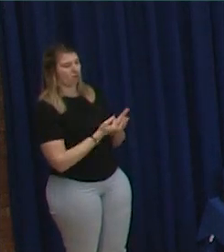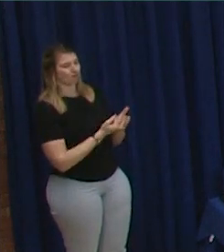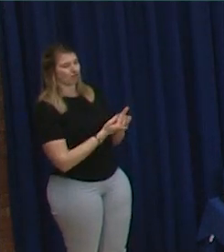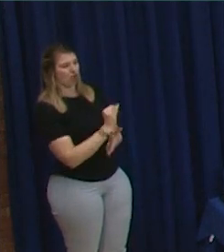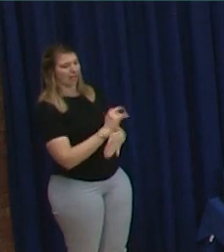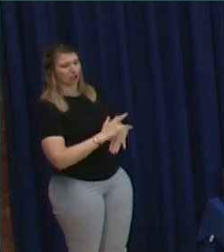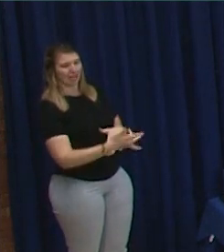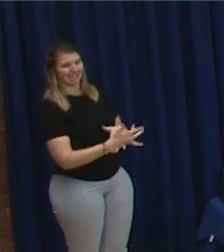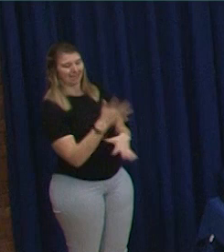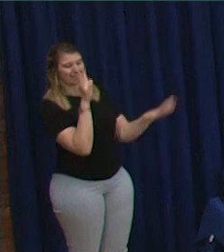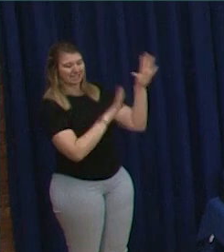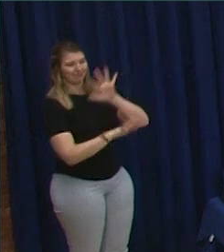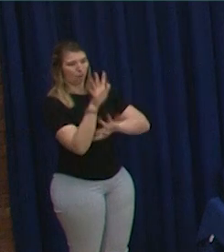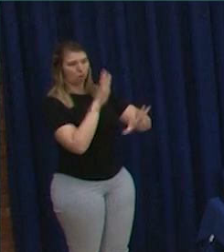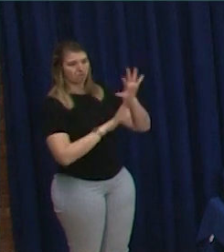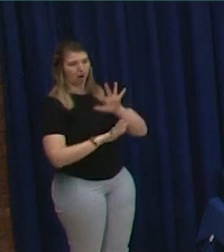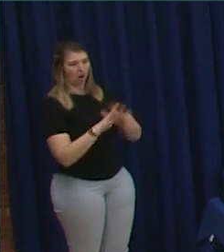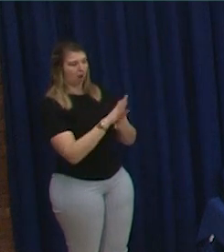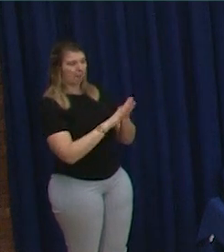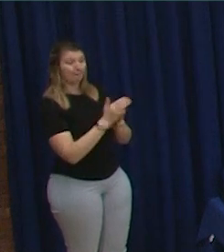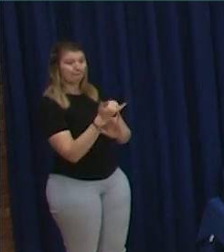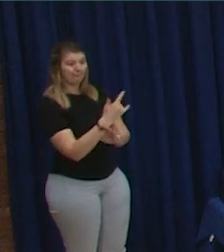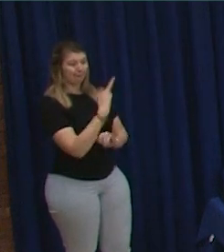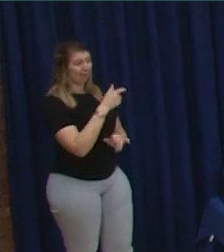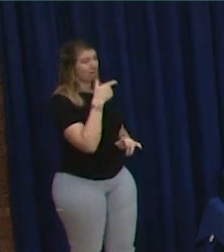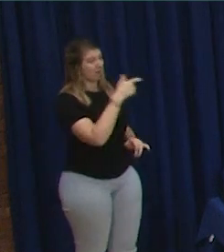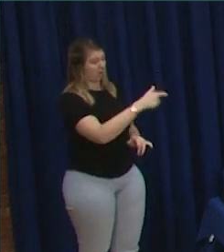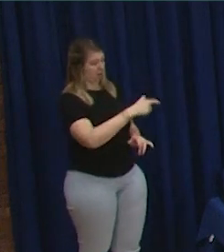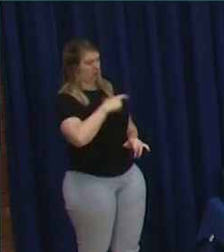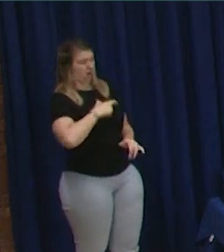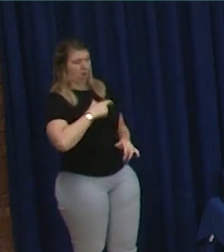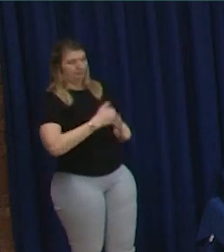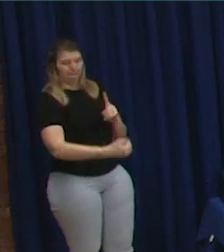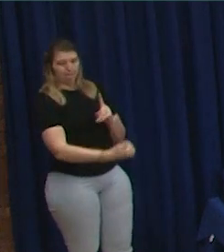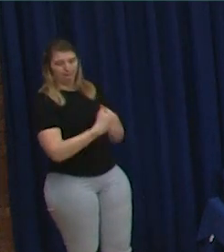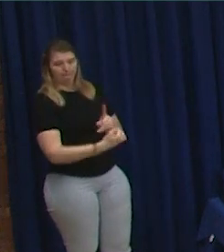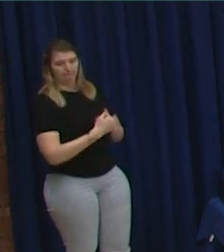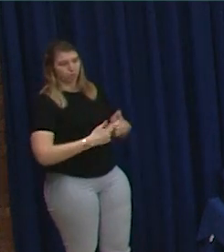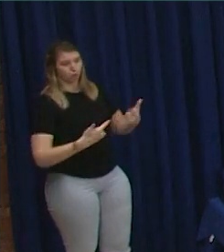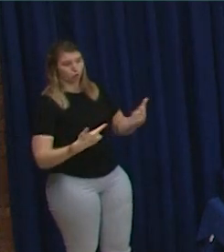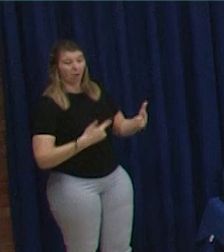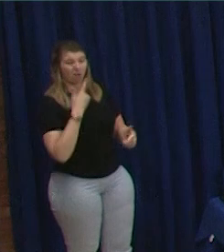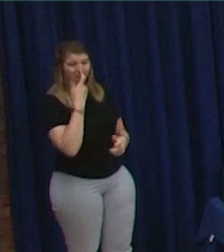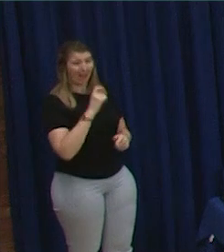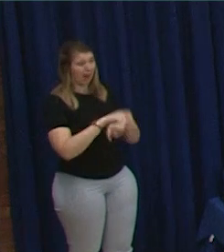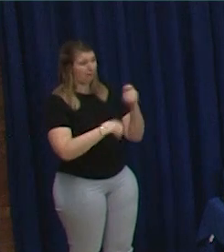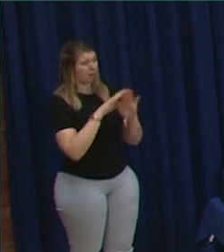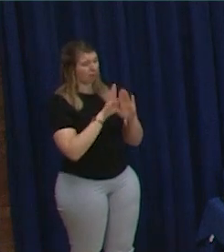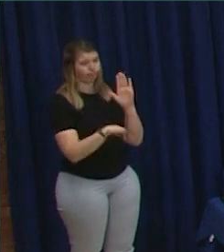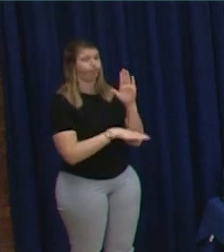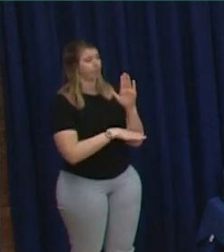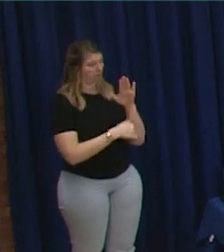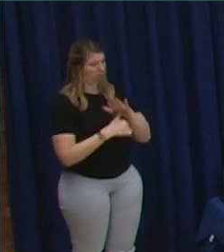you take everything perhaps a little bit too much to heart, it can really kick your butt, and the